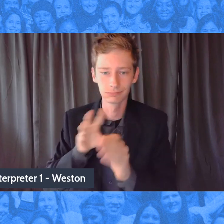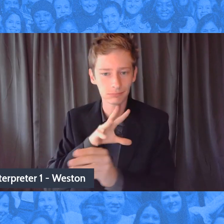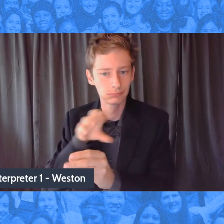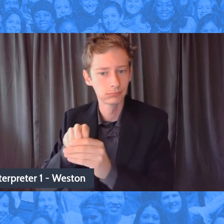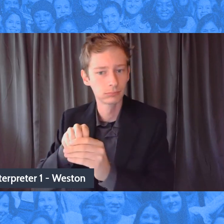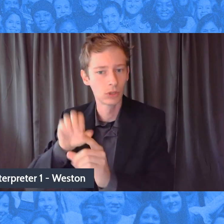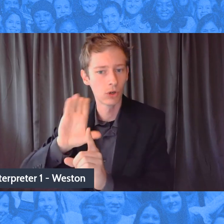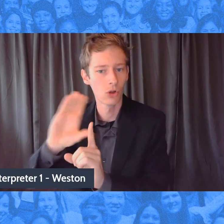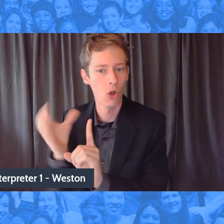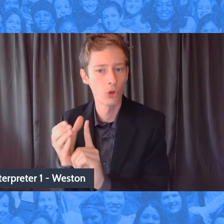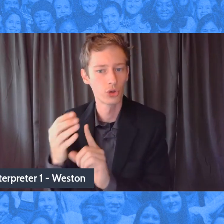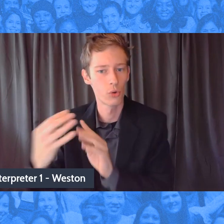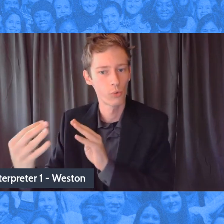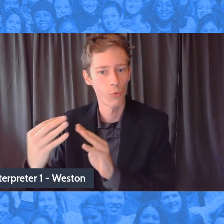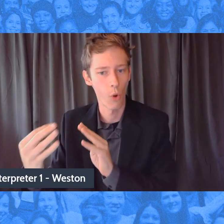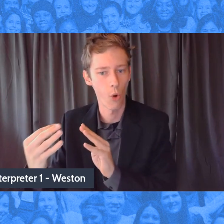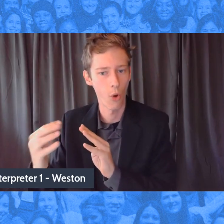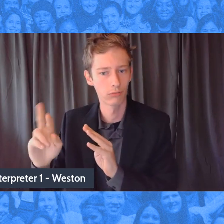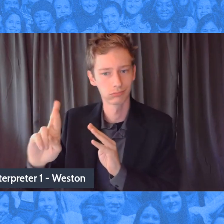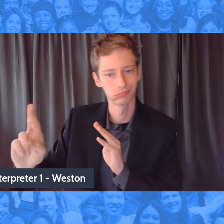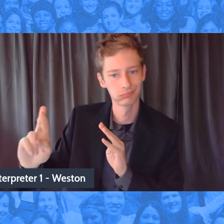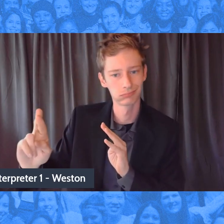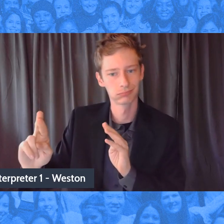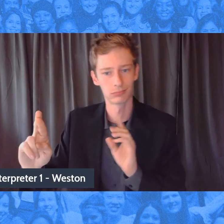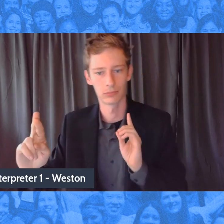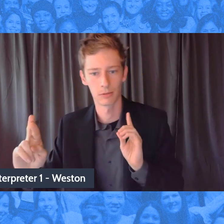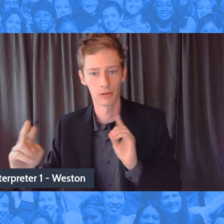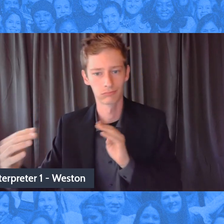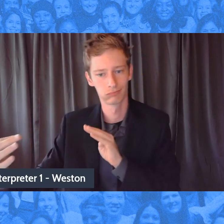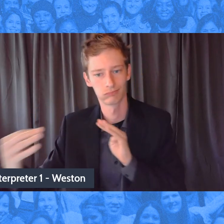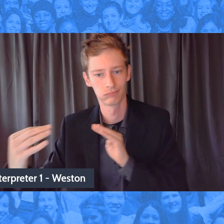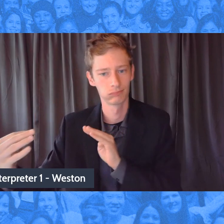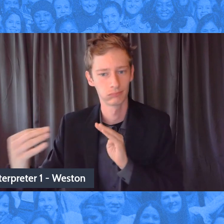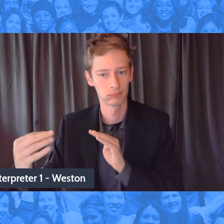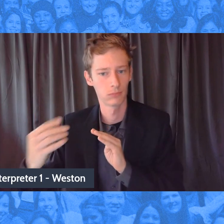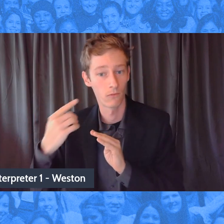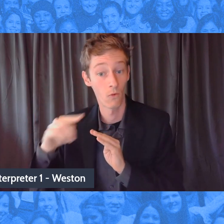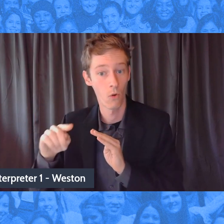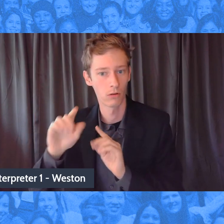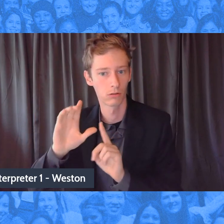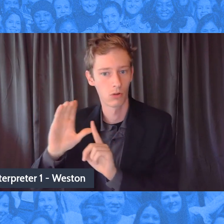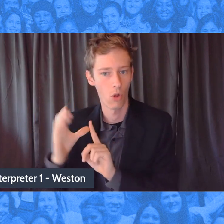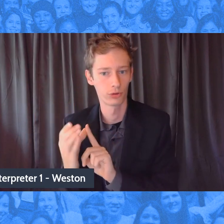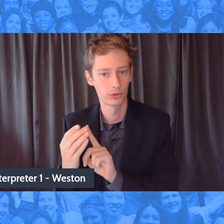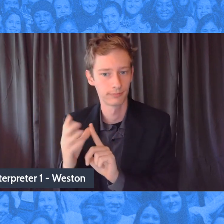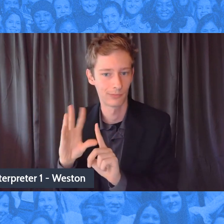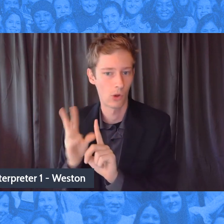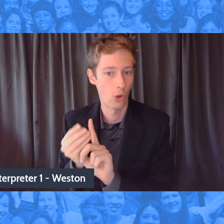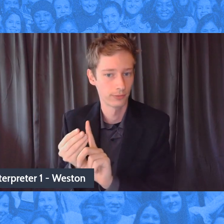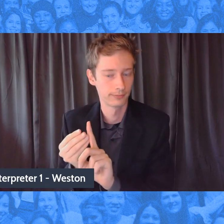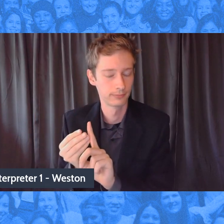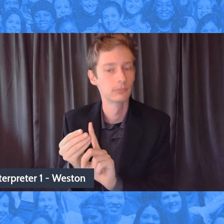by Republicans and proudly talk about and redefine American history